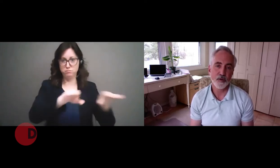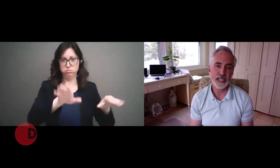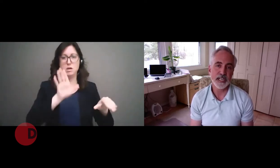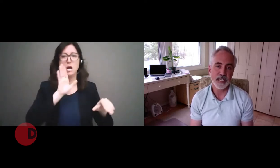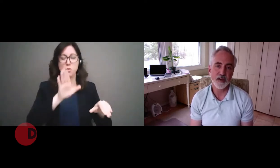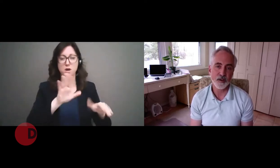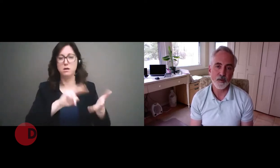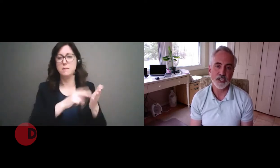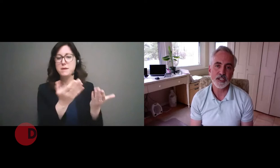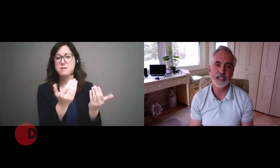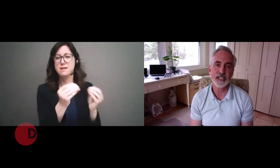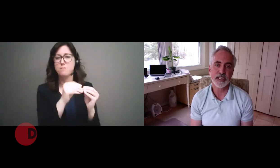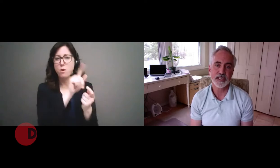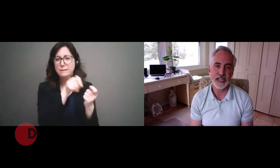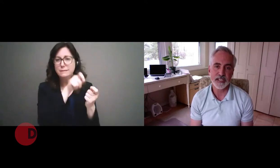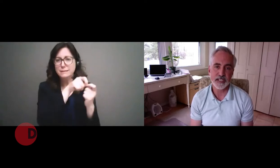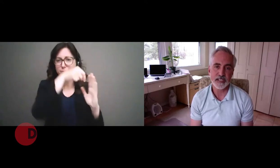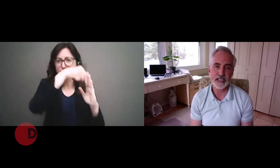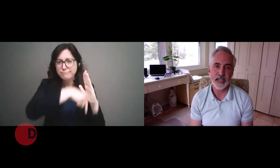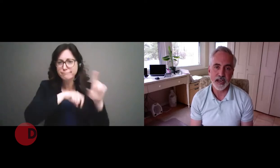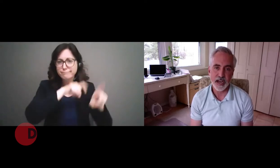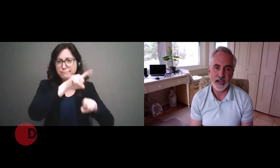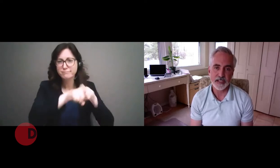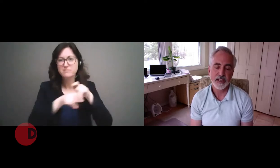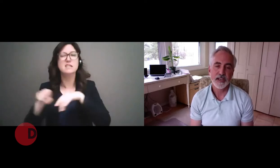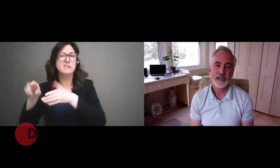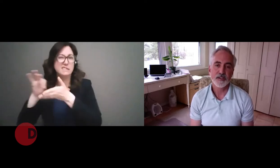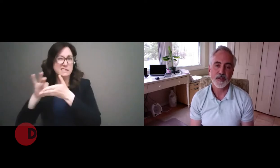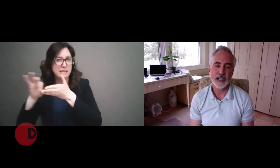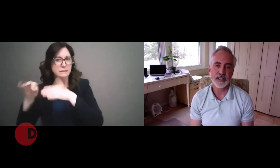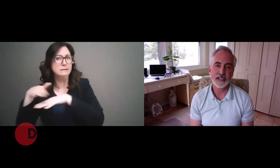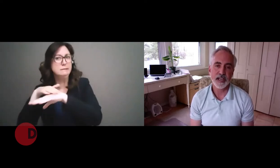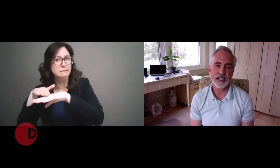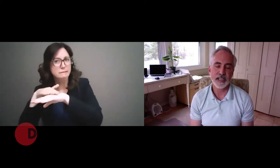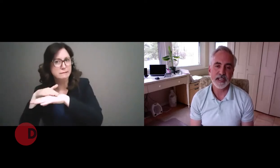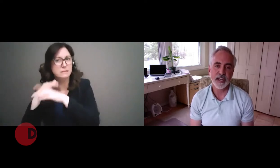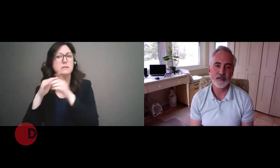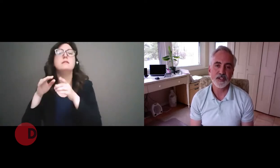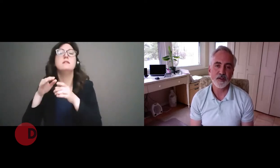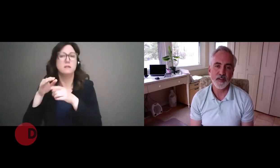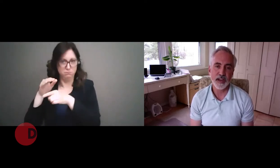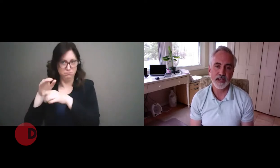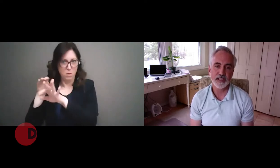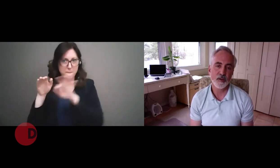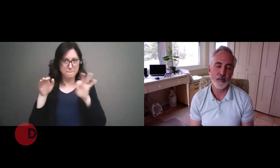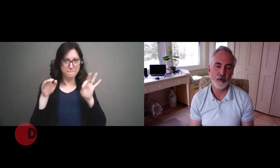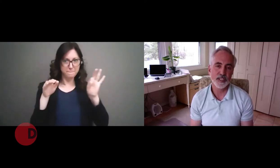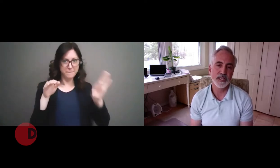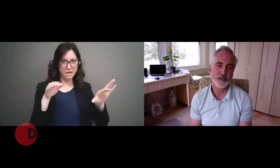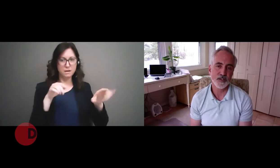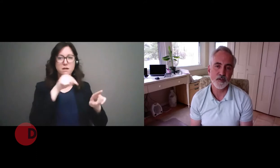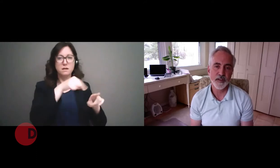This "Post-Census Survey" will not only ask the Disability community